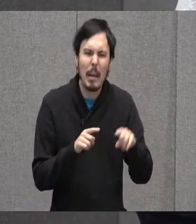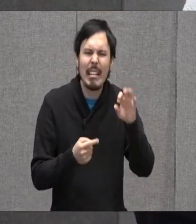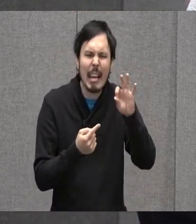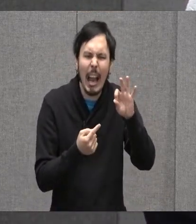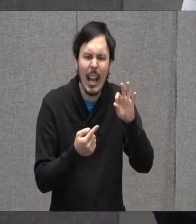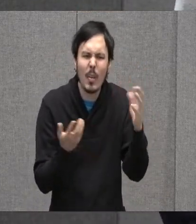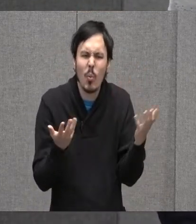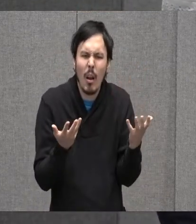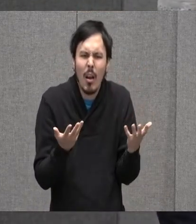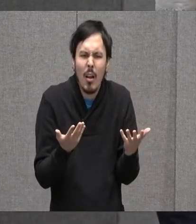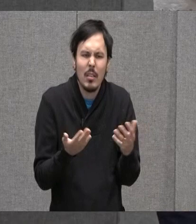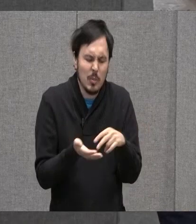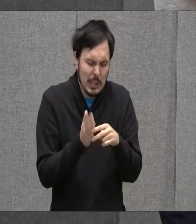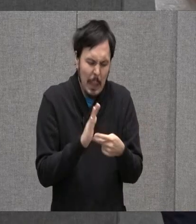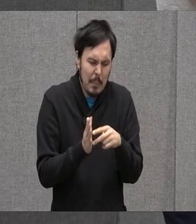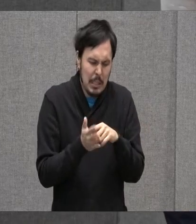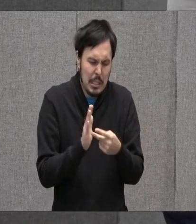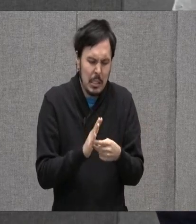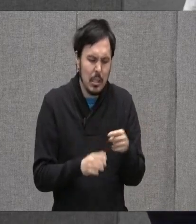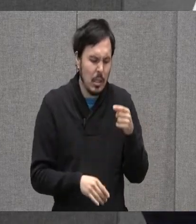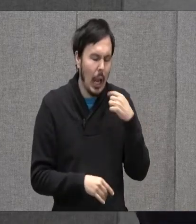So, it's the one, two, three pots.